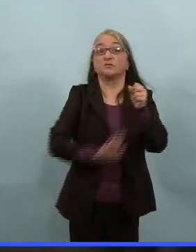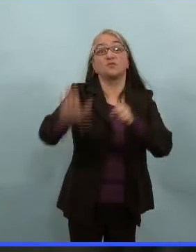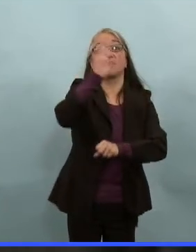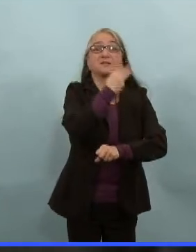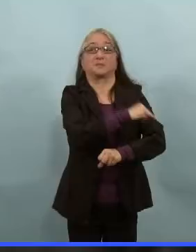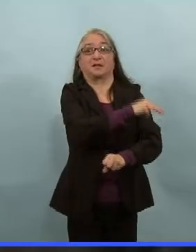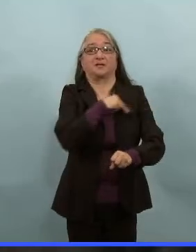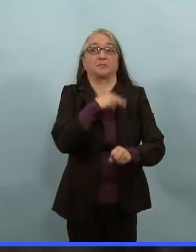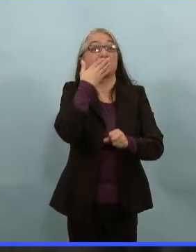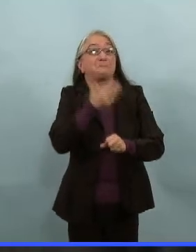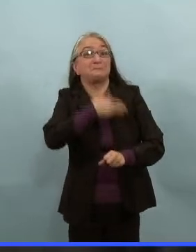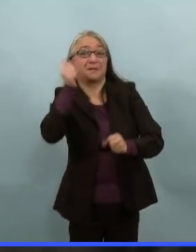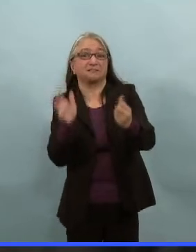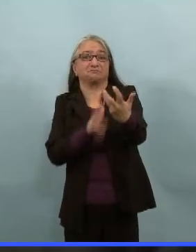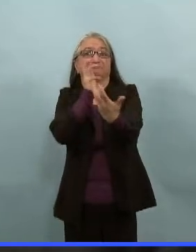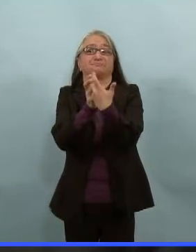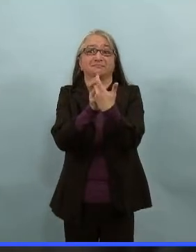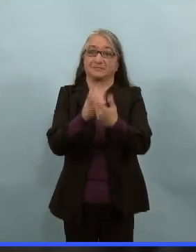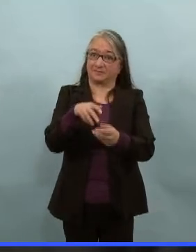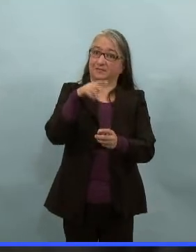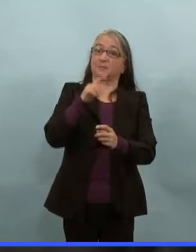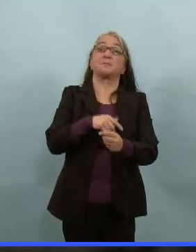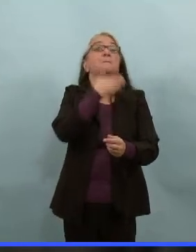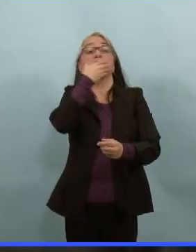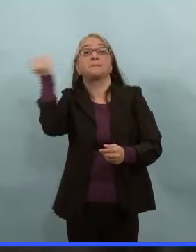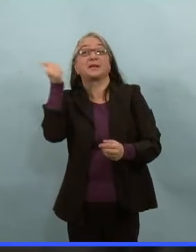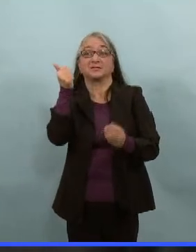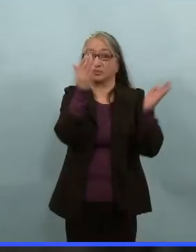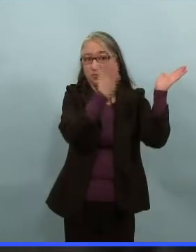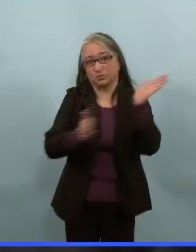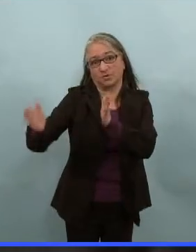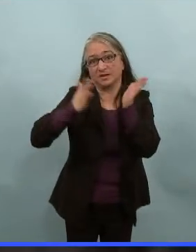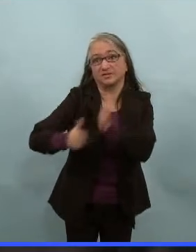and the best strategies that we can utilize to mitigate issues related to covenant